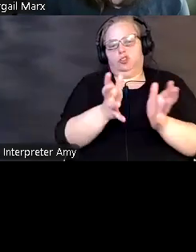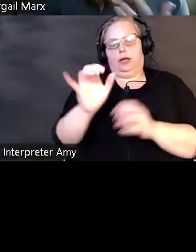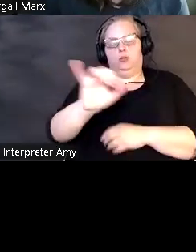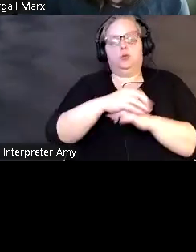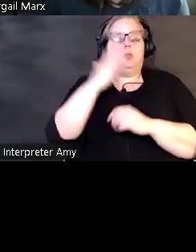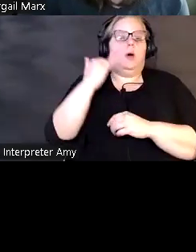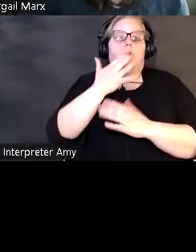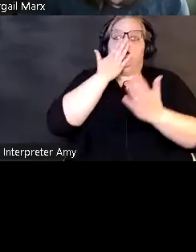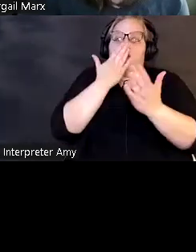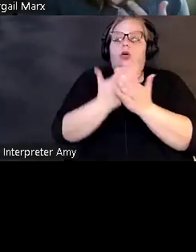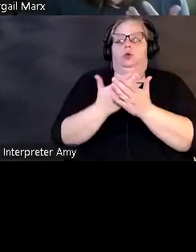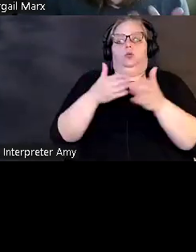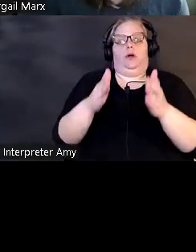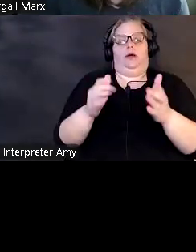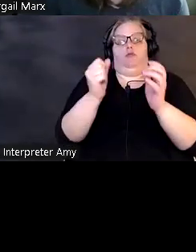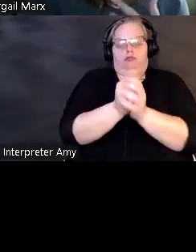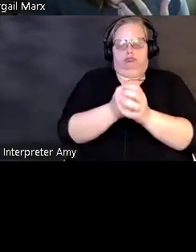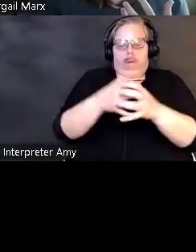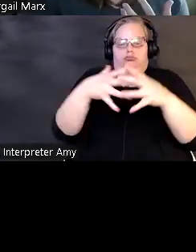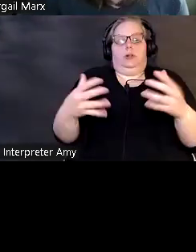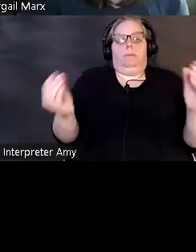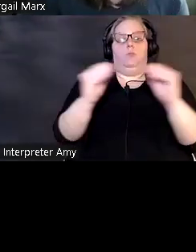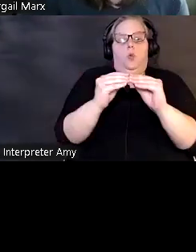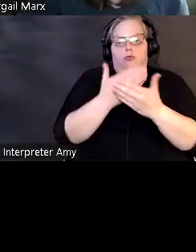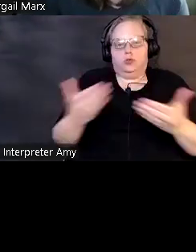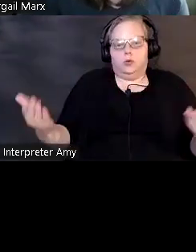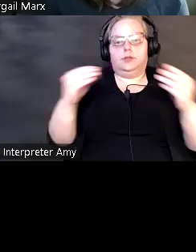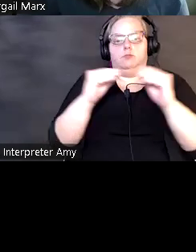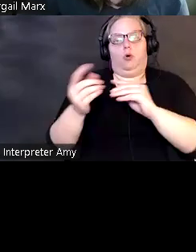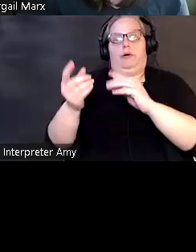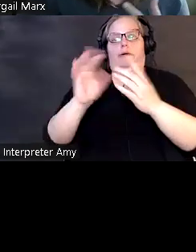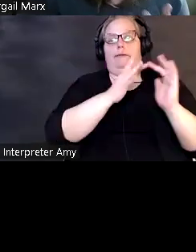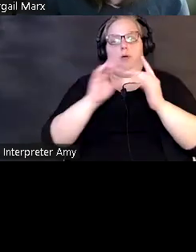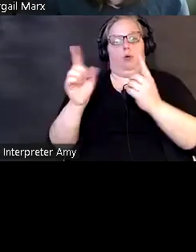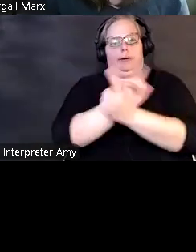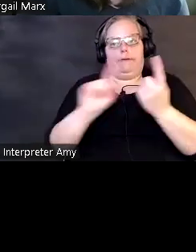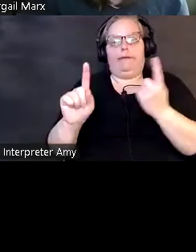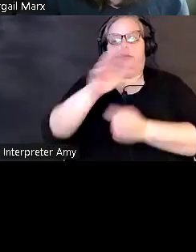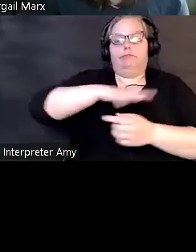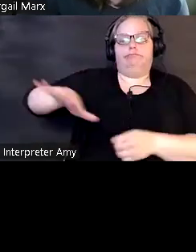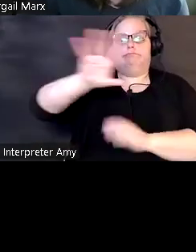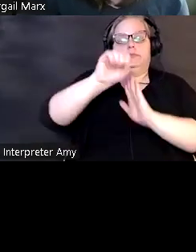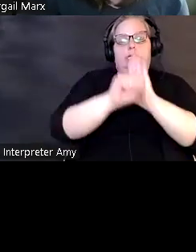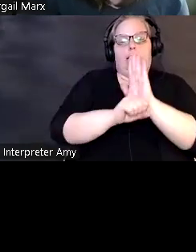way for us to grow more resources and networking across the state about who is doing this practice